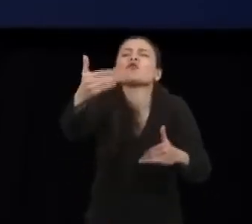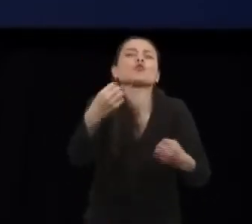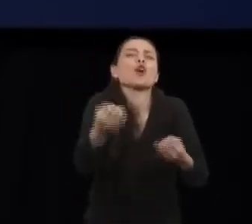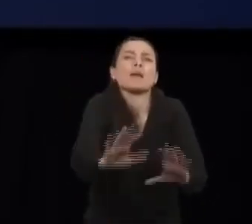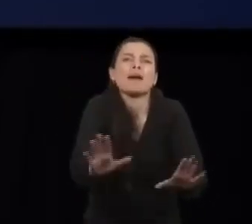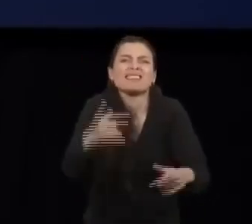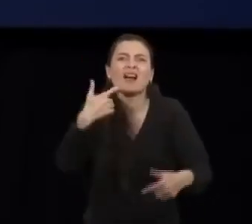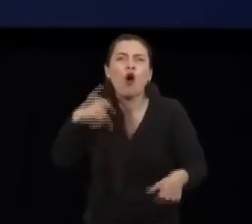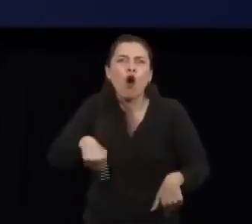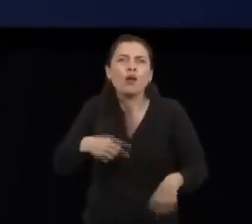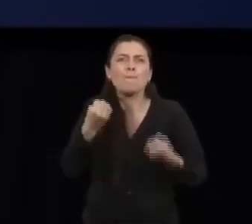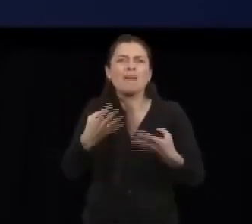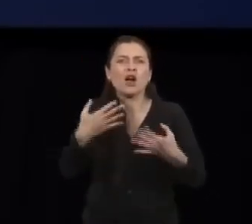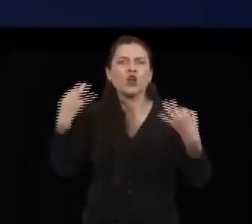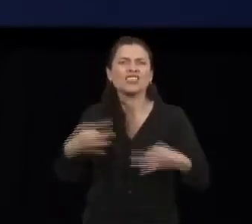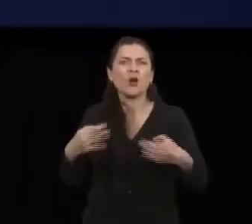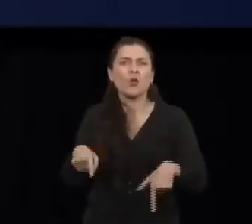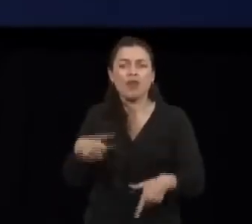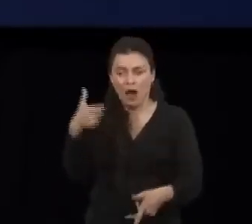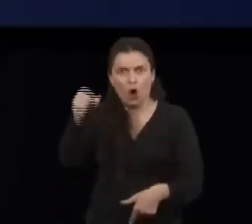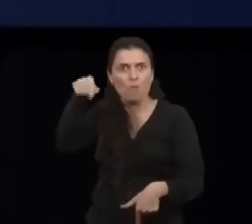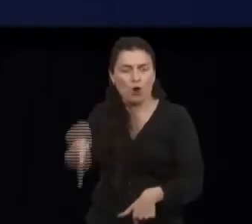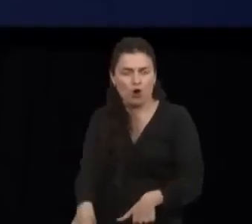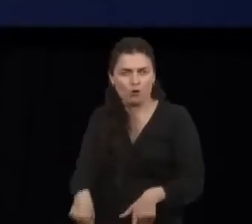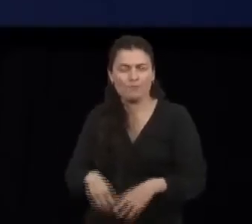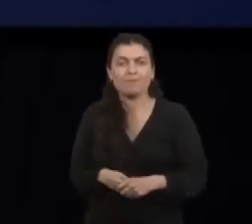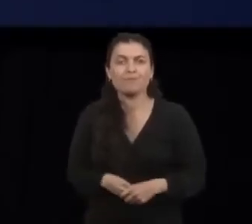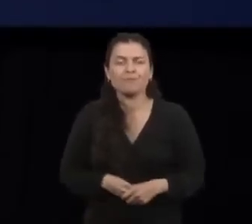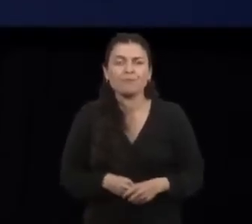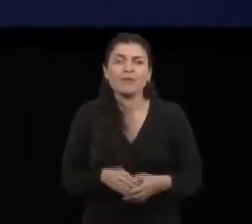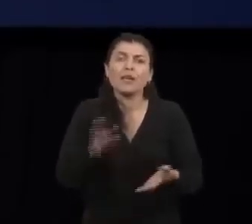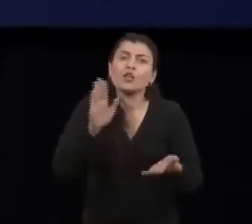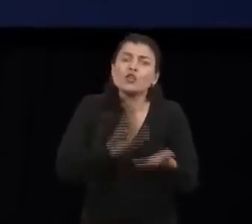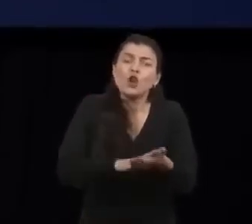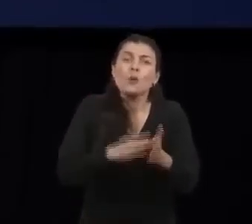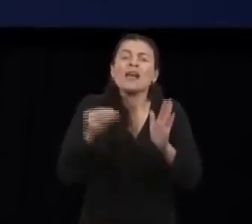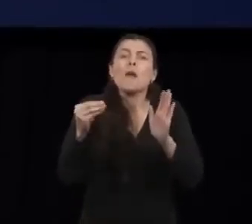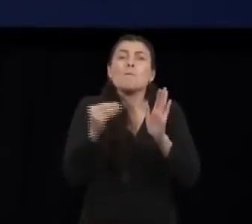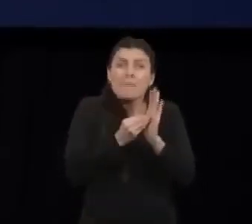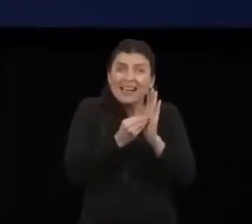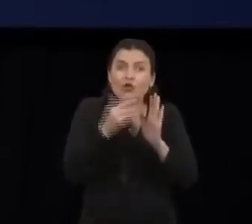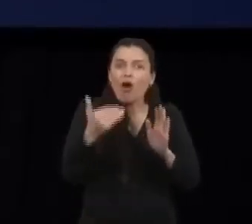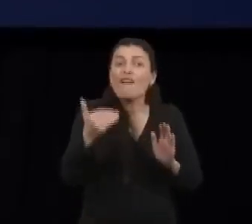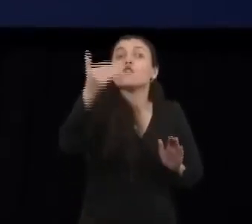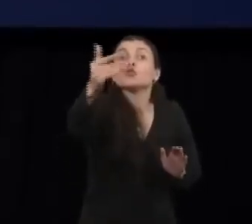and the future price is the interest rate.